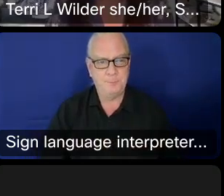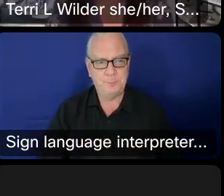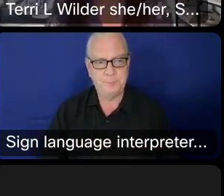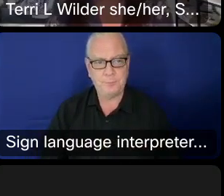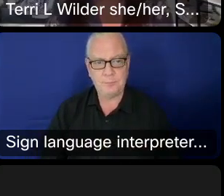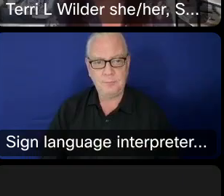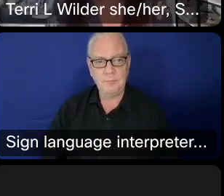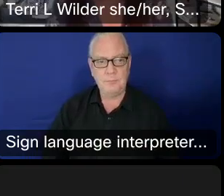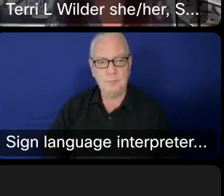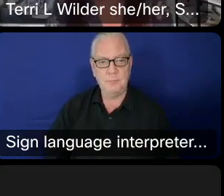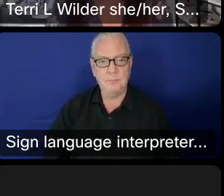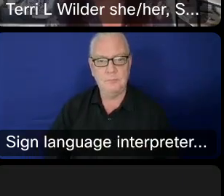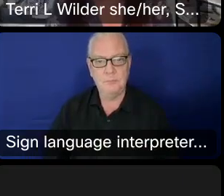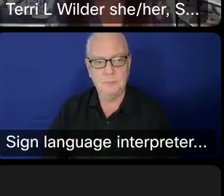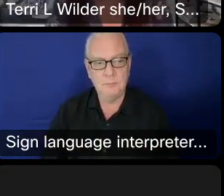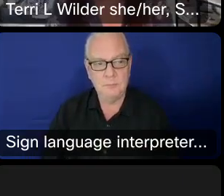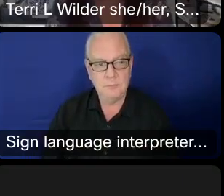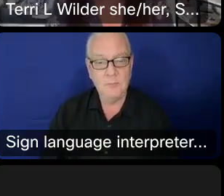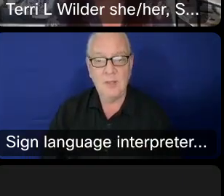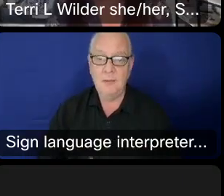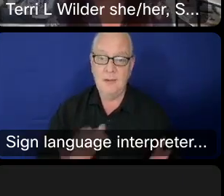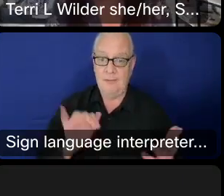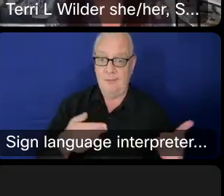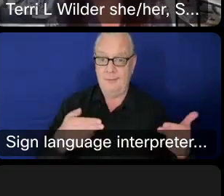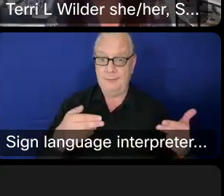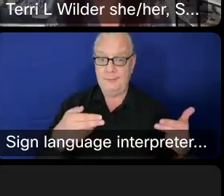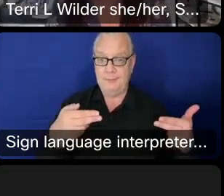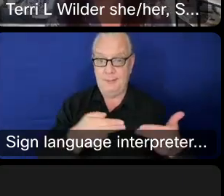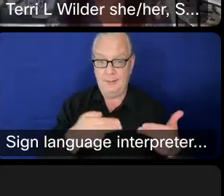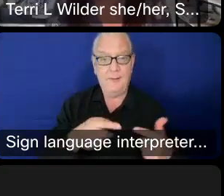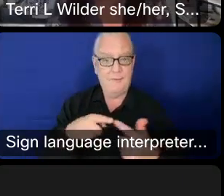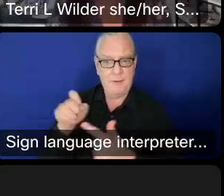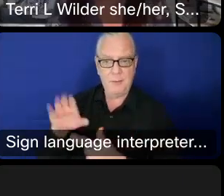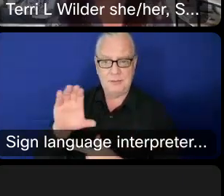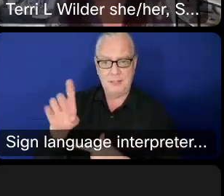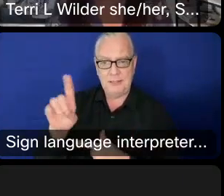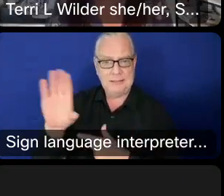this is a slide from the Centers for Disease Control and